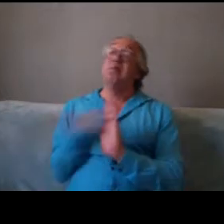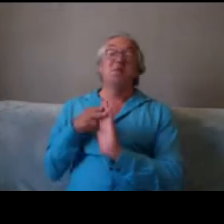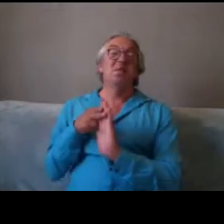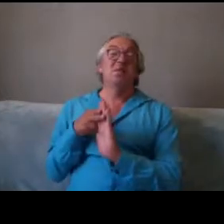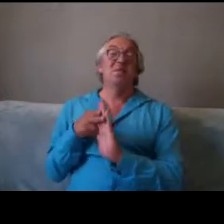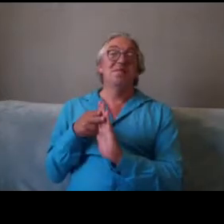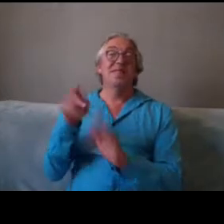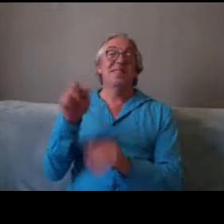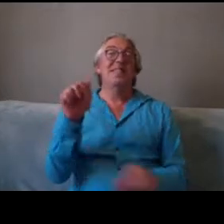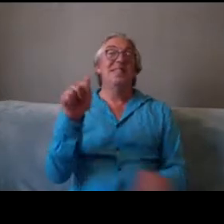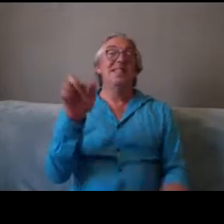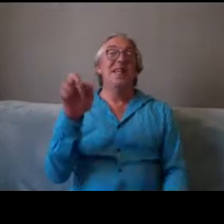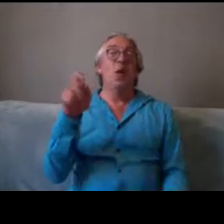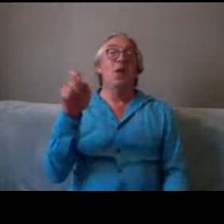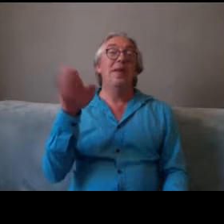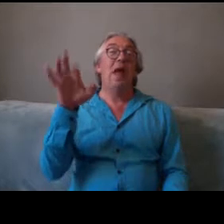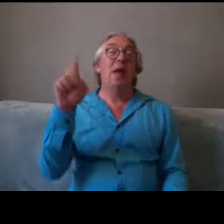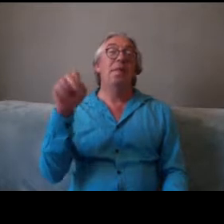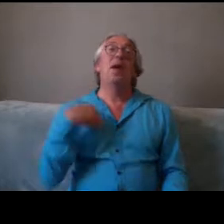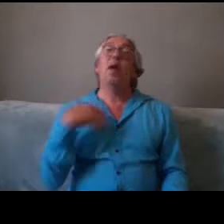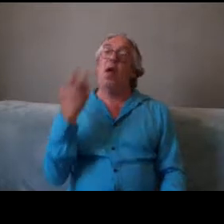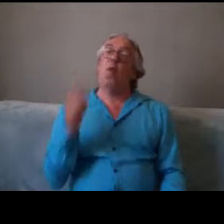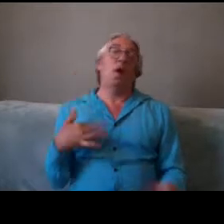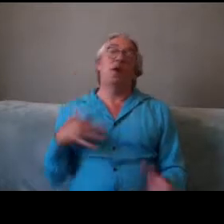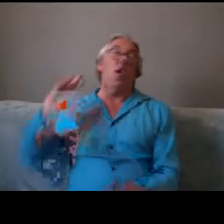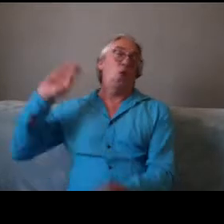as we'll probably discuss in the future webinars.